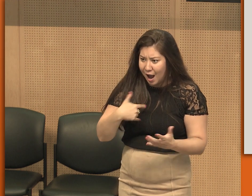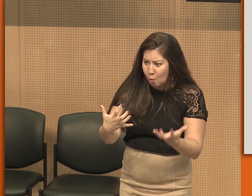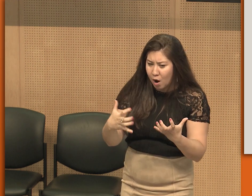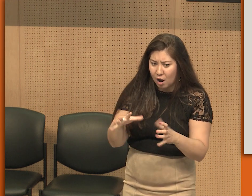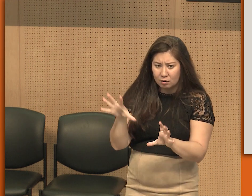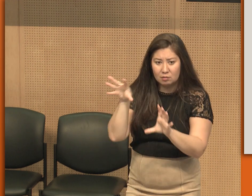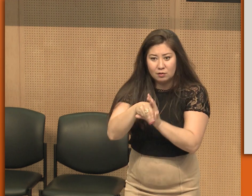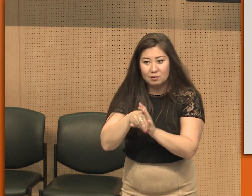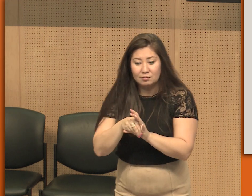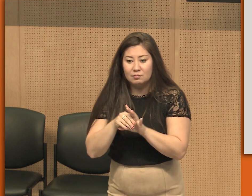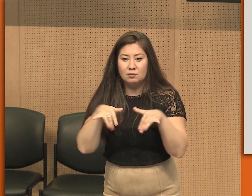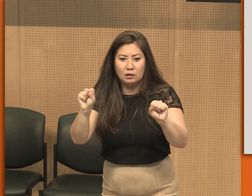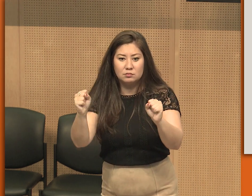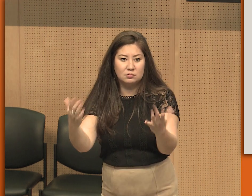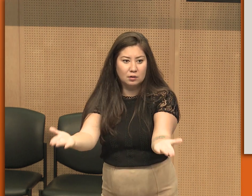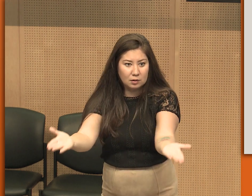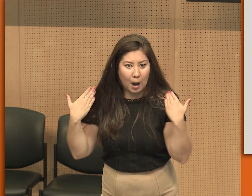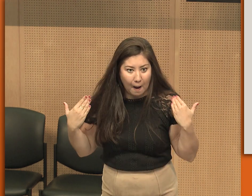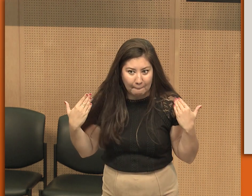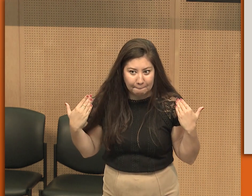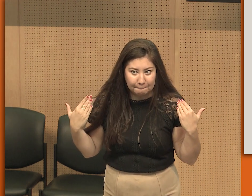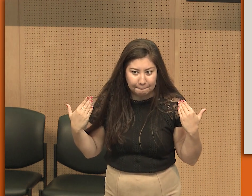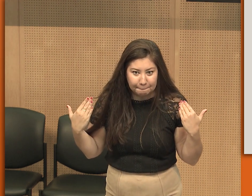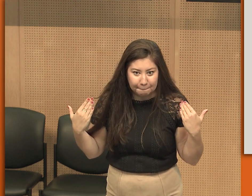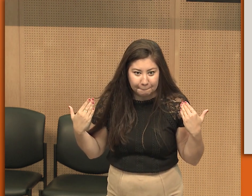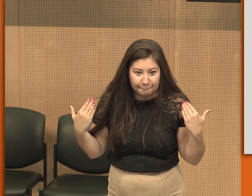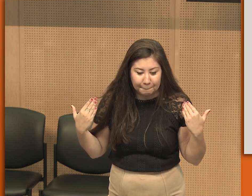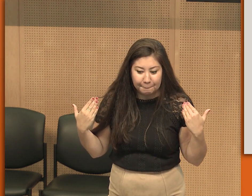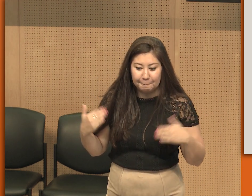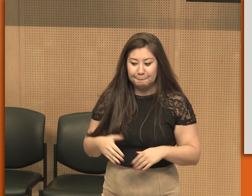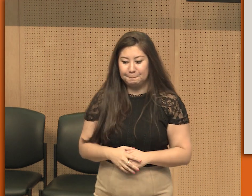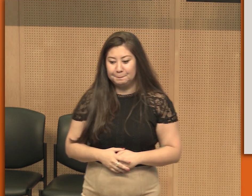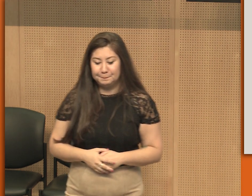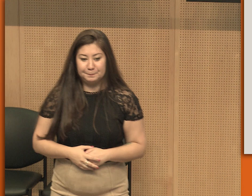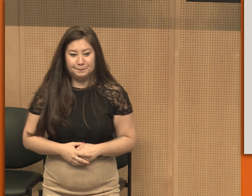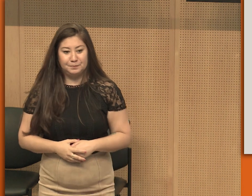It was to encourage other people to join us in our discourse.